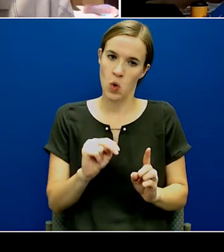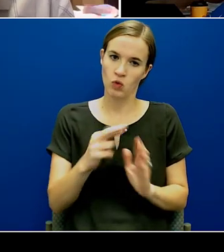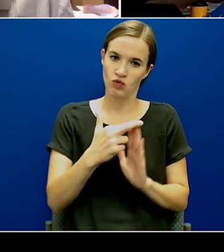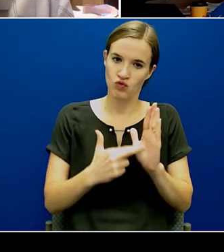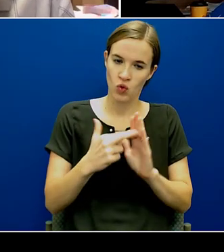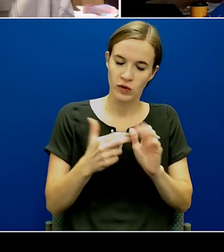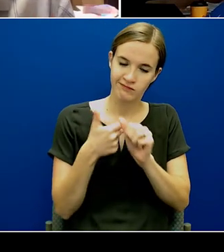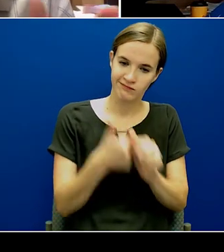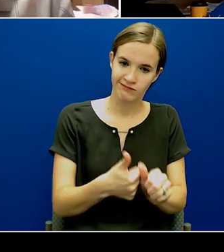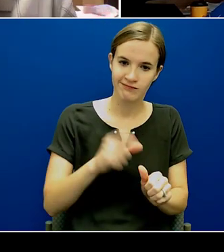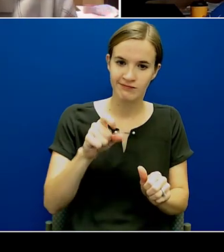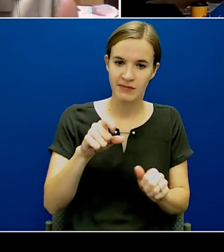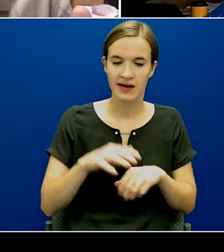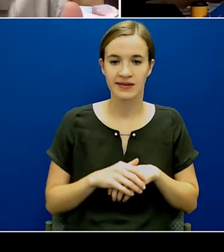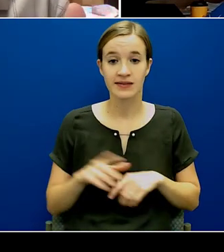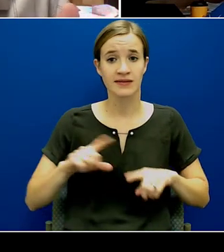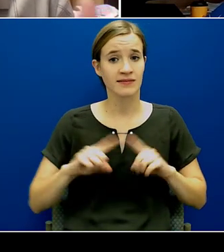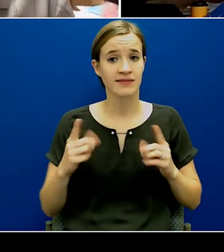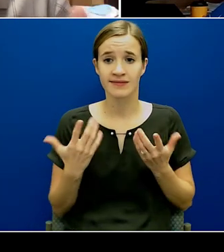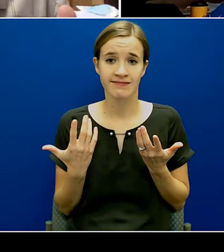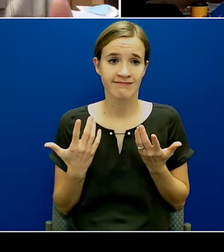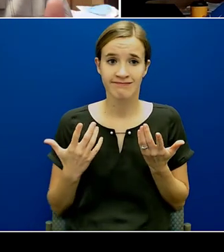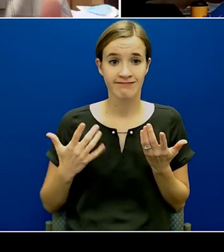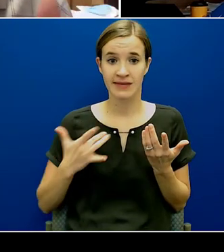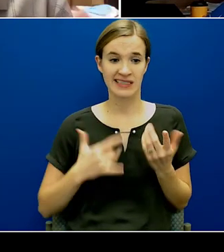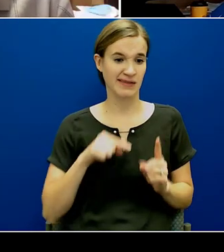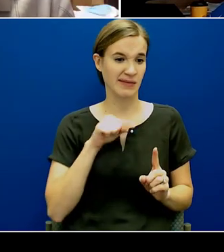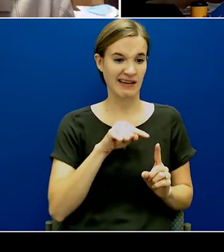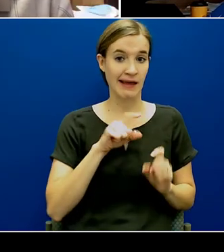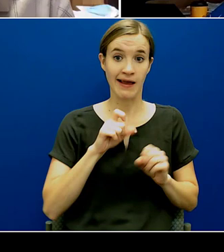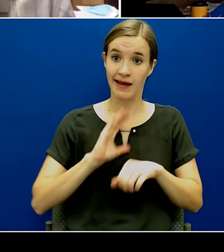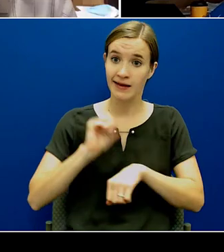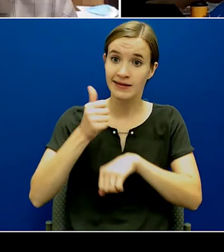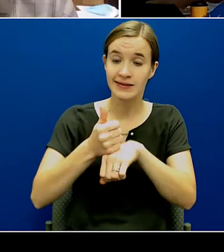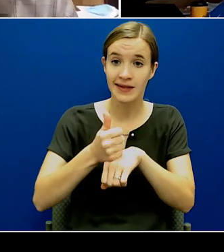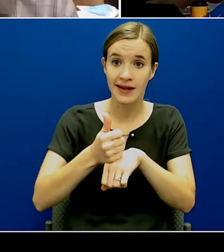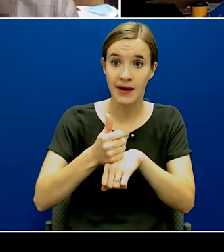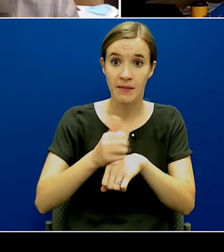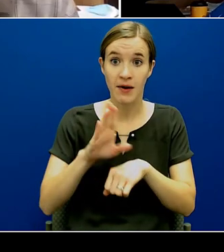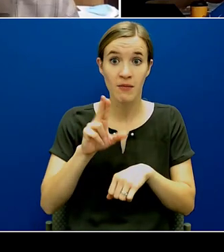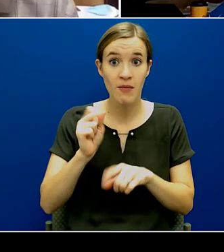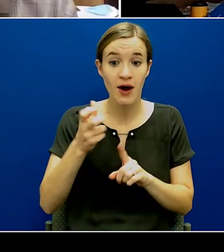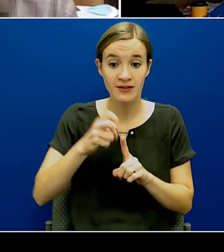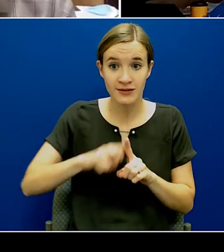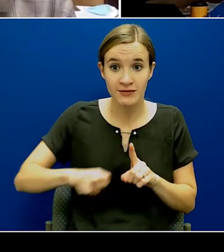where the destinations and the pickup points are very diverse. So that'll be interesting